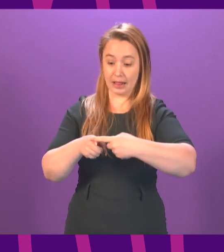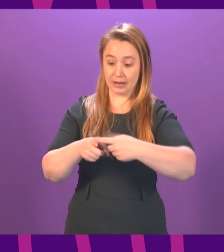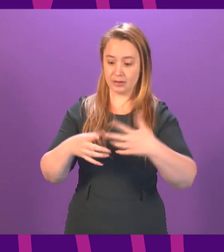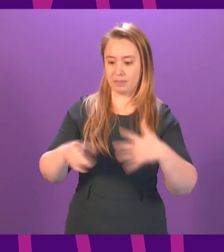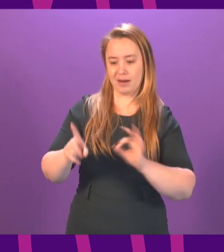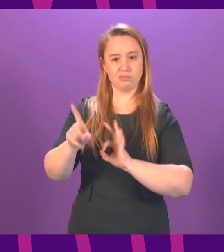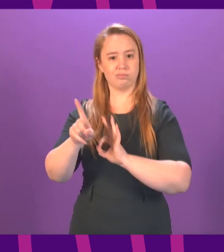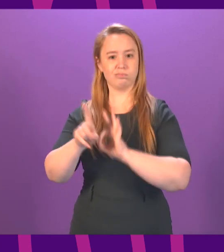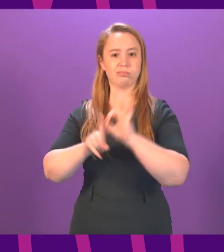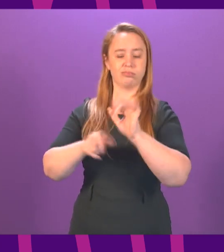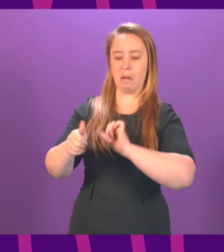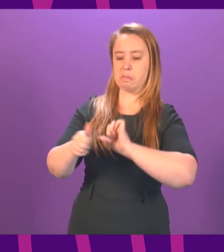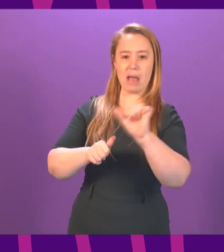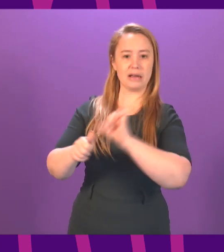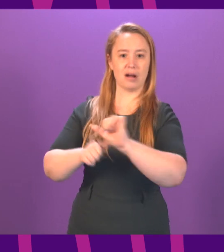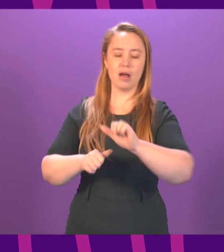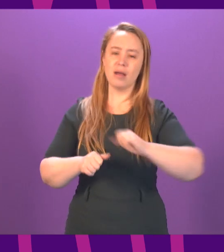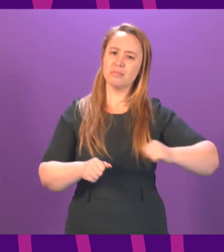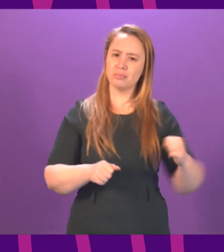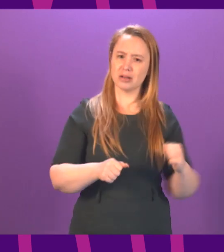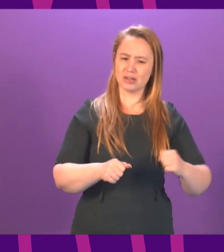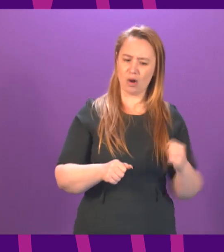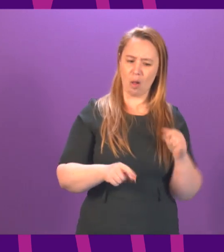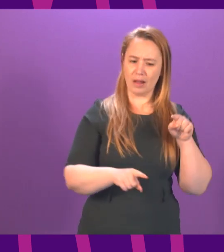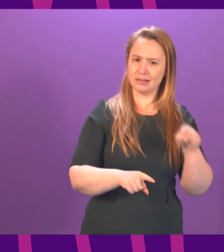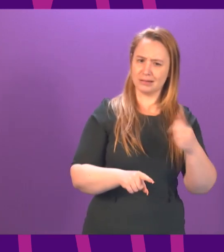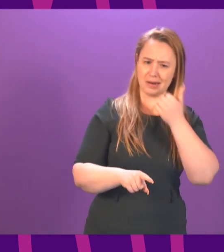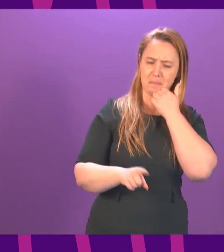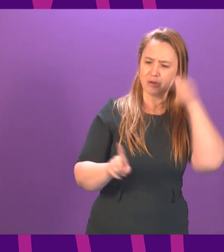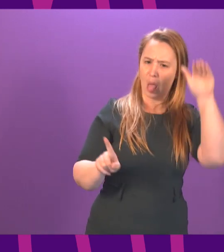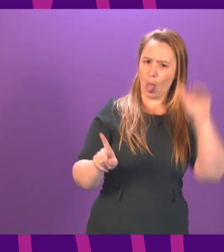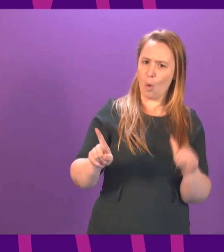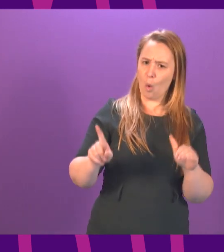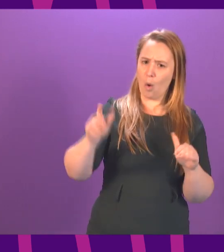better than Scotland, why are Scotland’s virus rates so much lower than England’s right now?